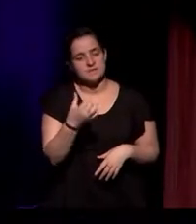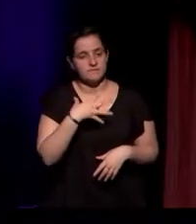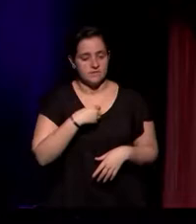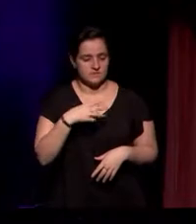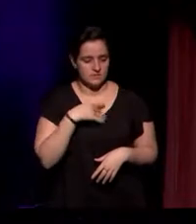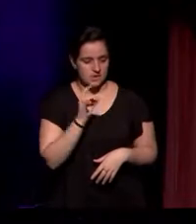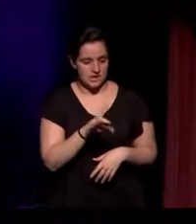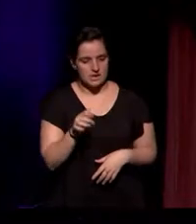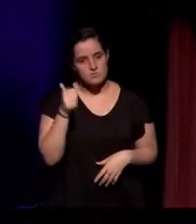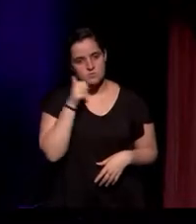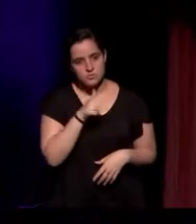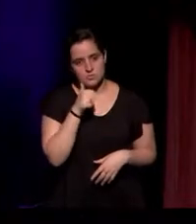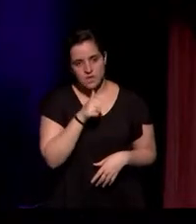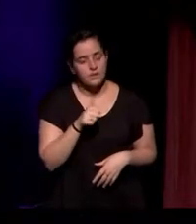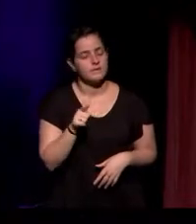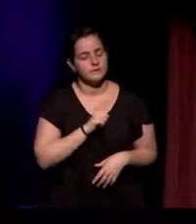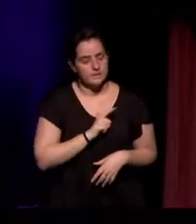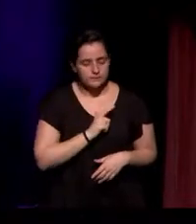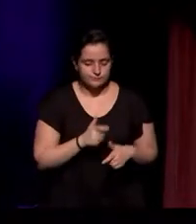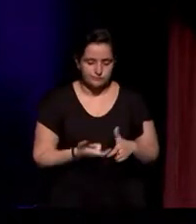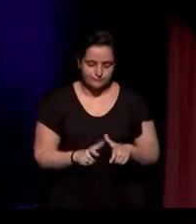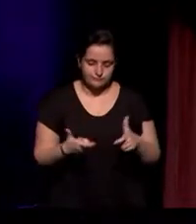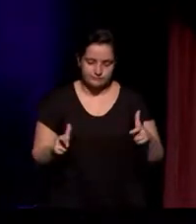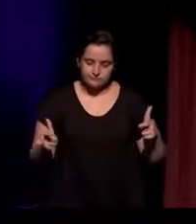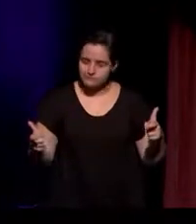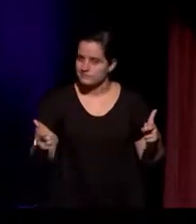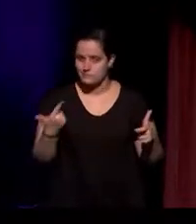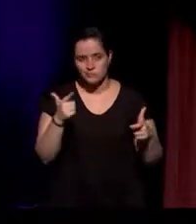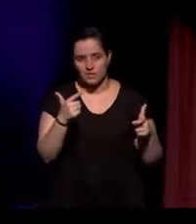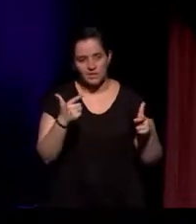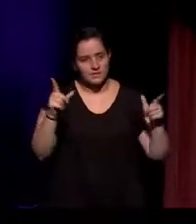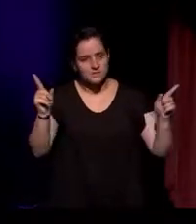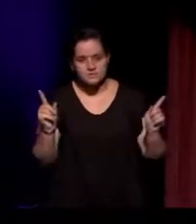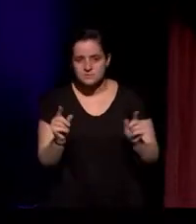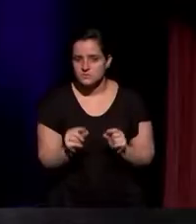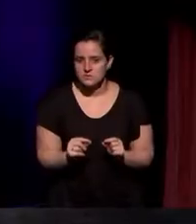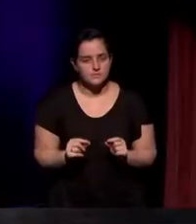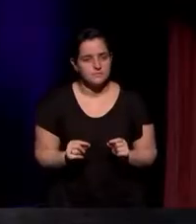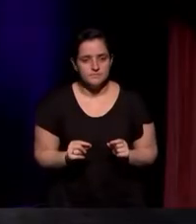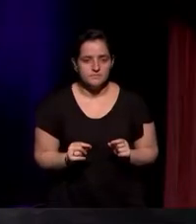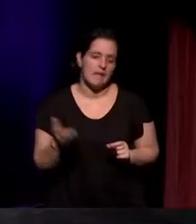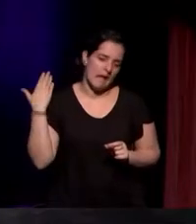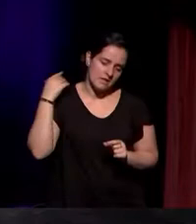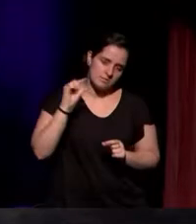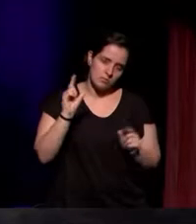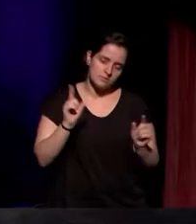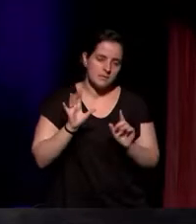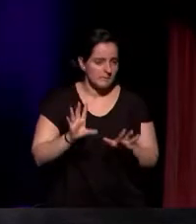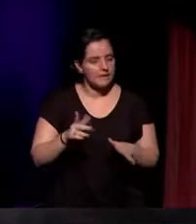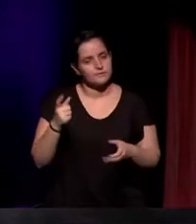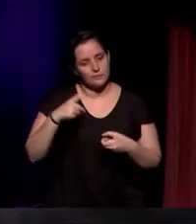and is growing, is not decreasing. There was a time when it subsided, now it is growing.